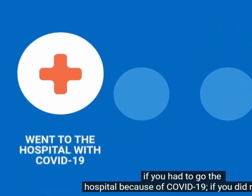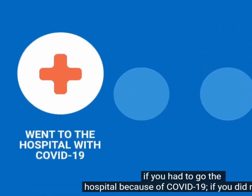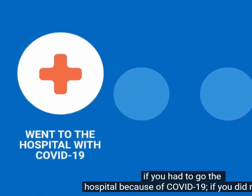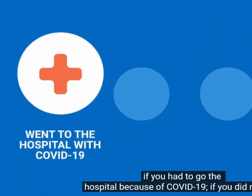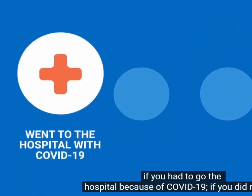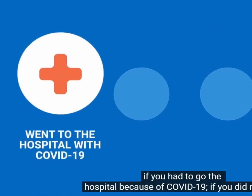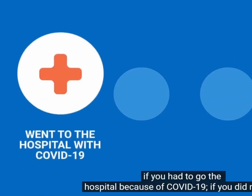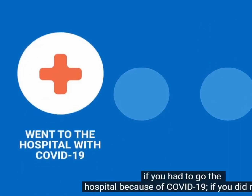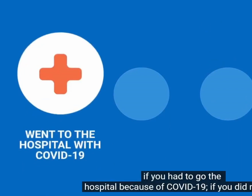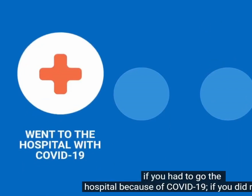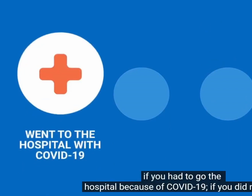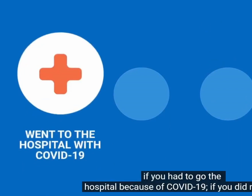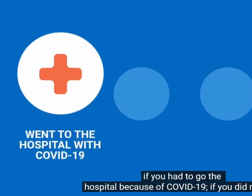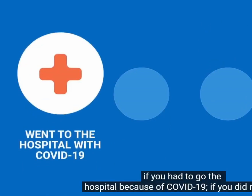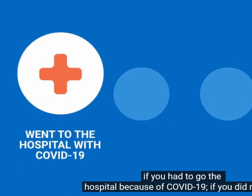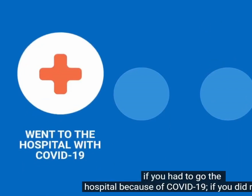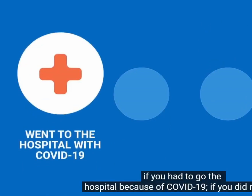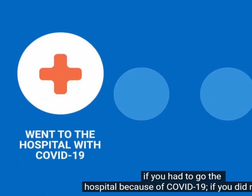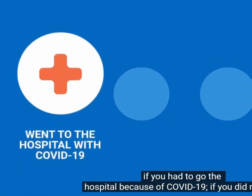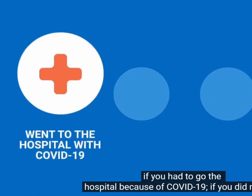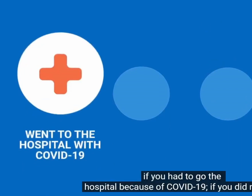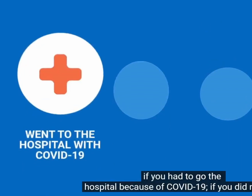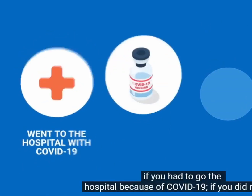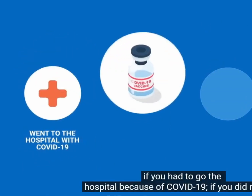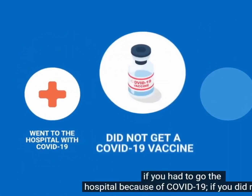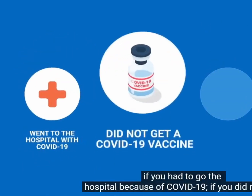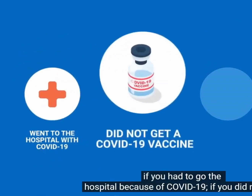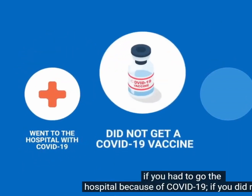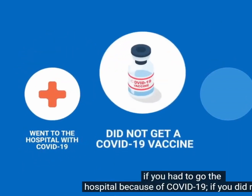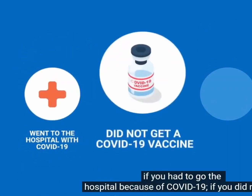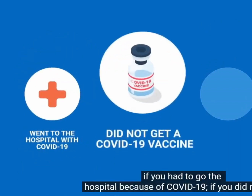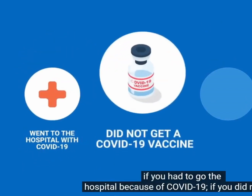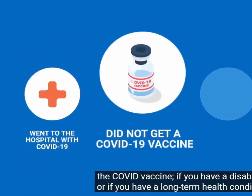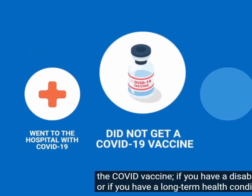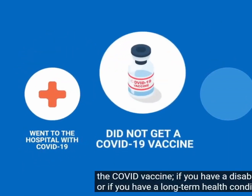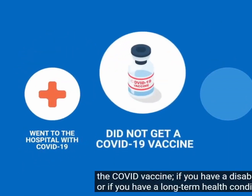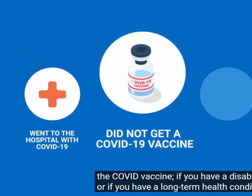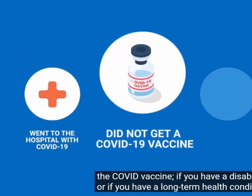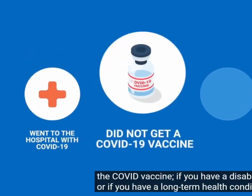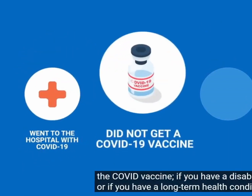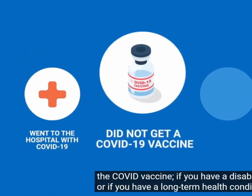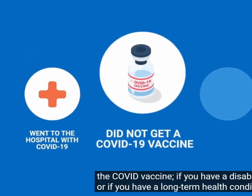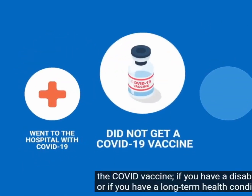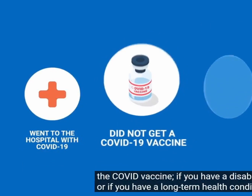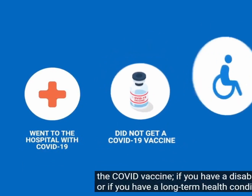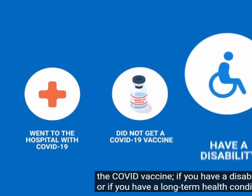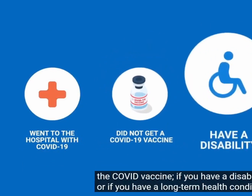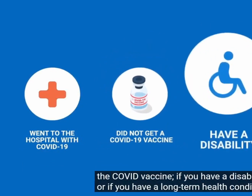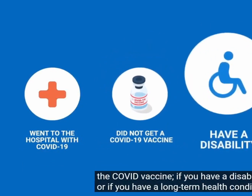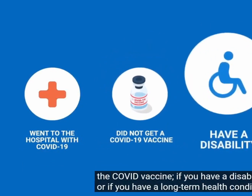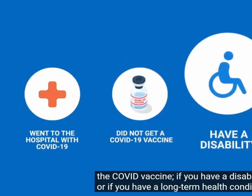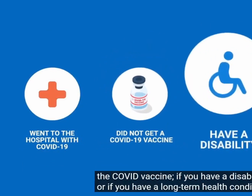you had to go to the hospital because of covid-19. If you did not get the covid vaccine if you have a disability